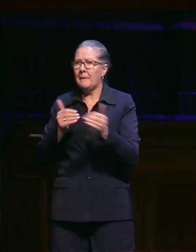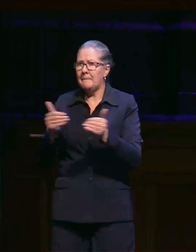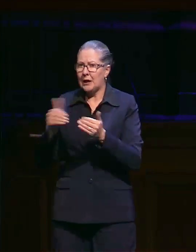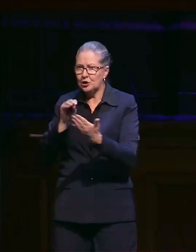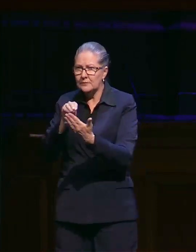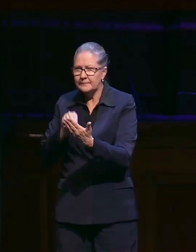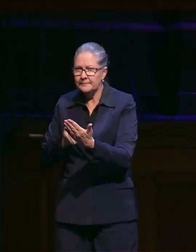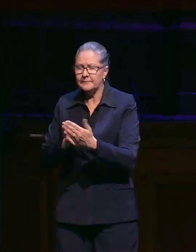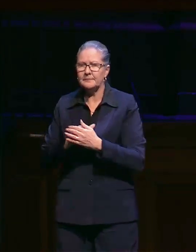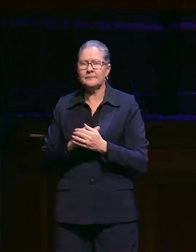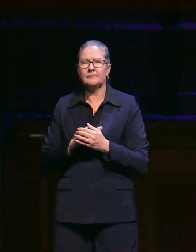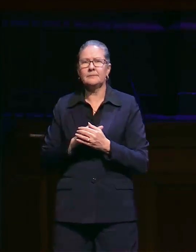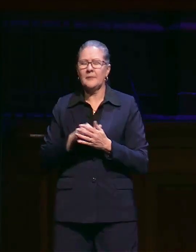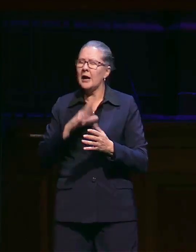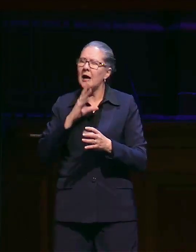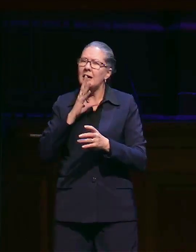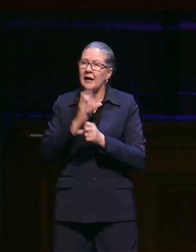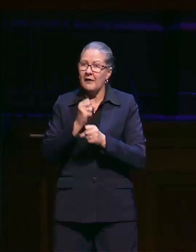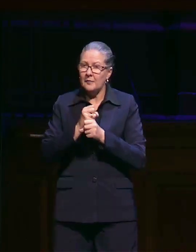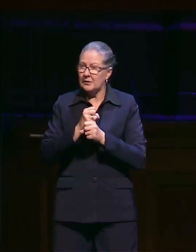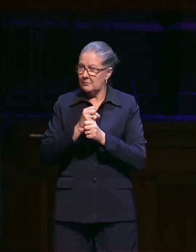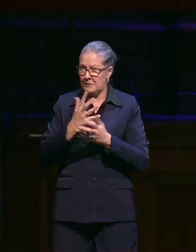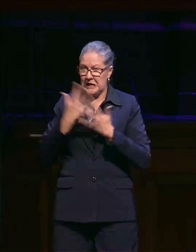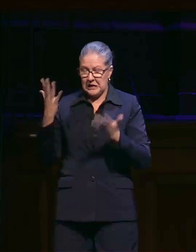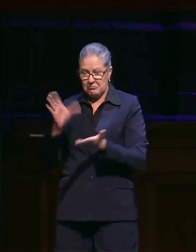government deliver the largest single investment into this area but we also